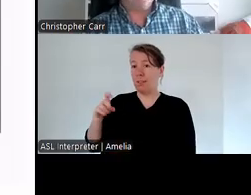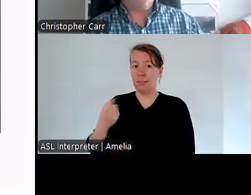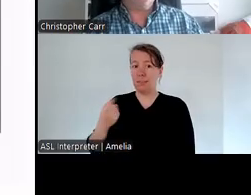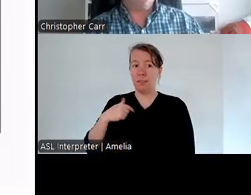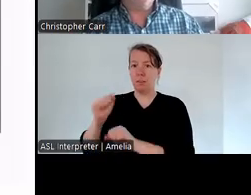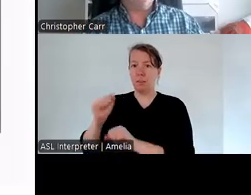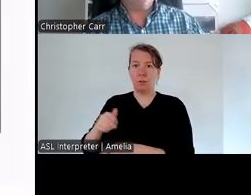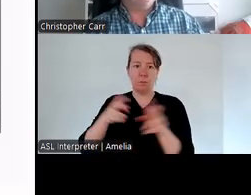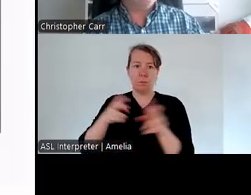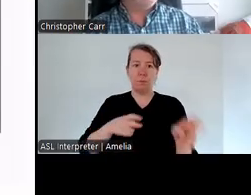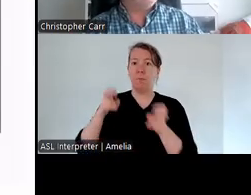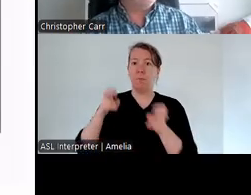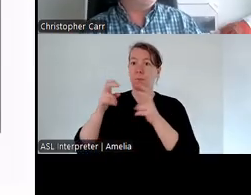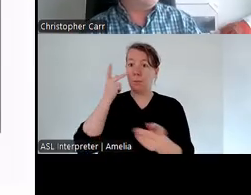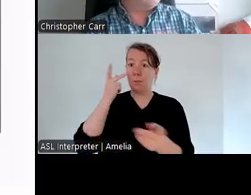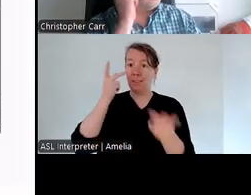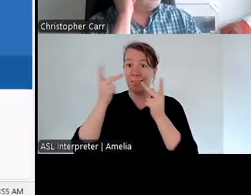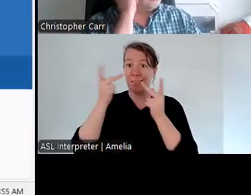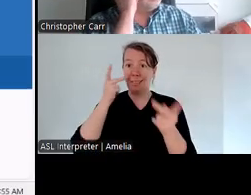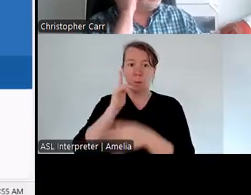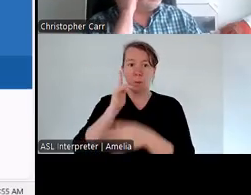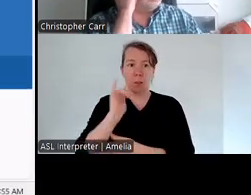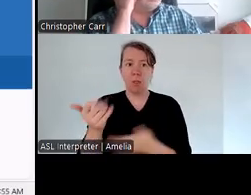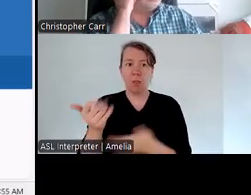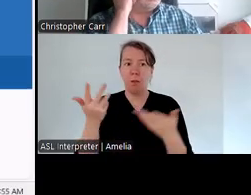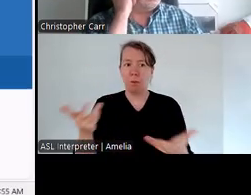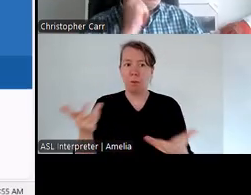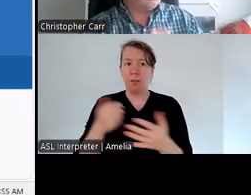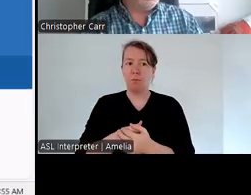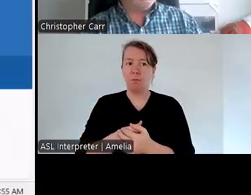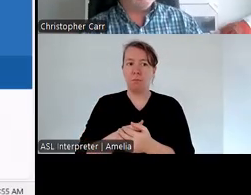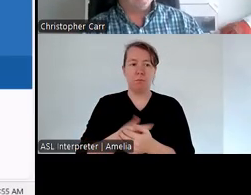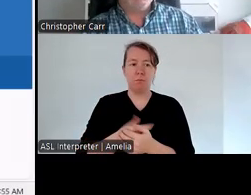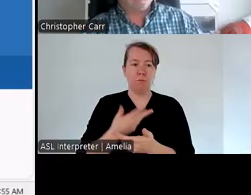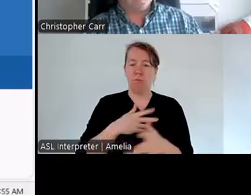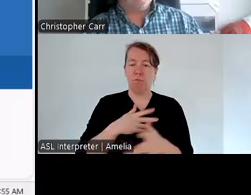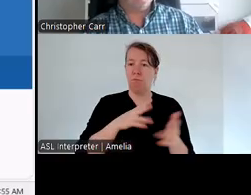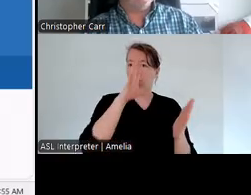to look like. So I actually have that here, where you just drop in this metadata,